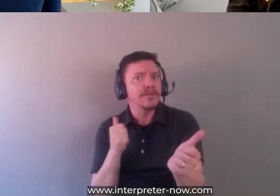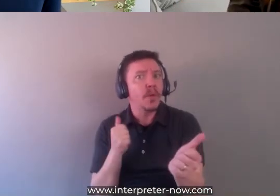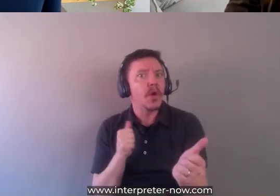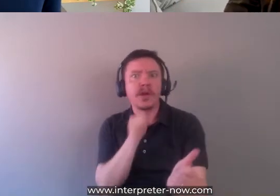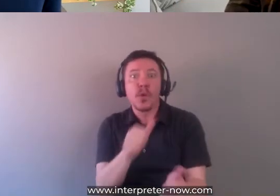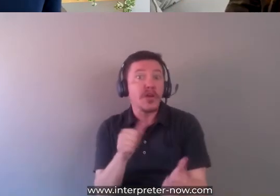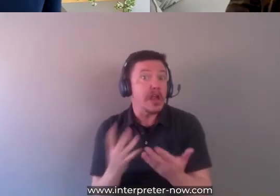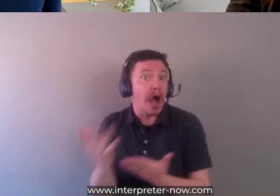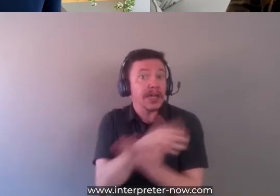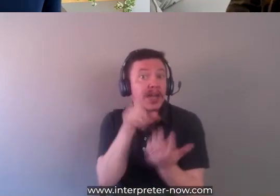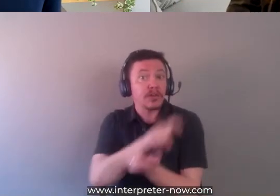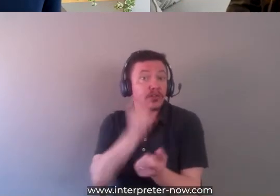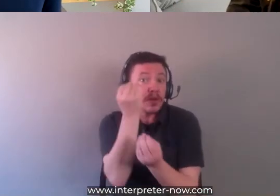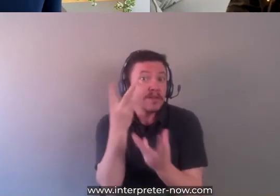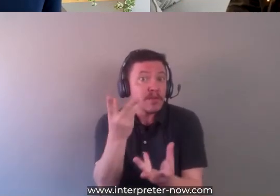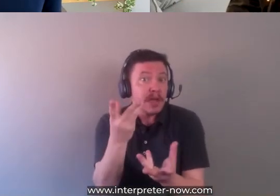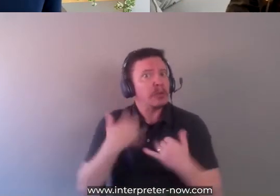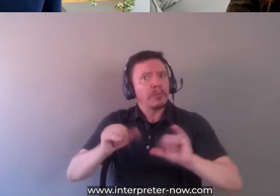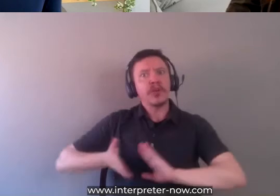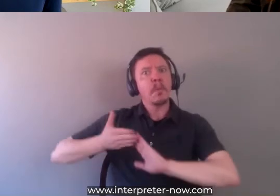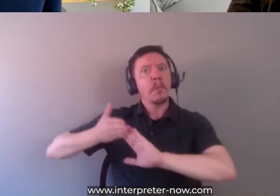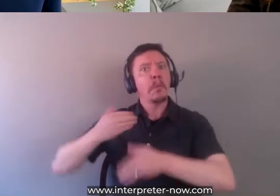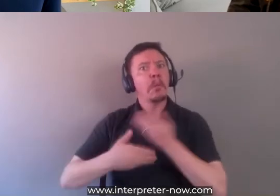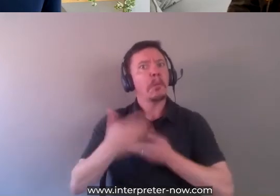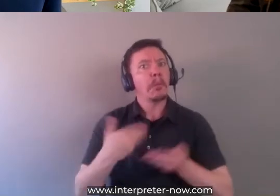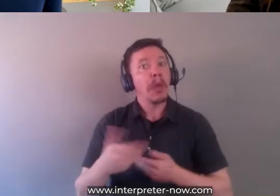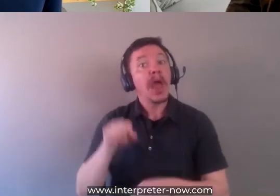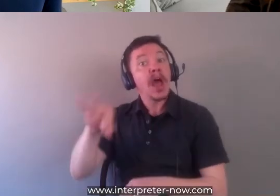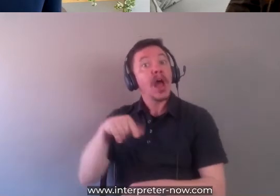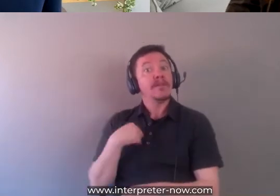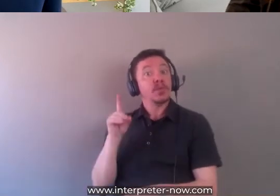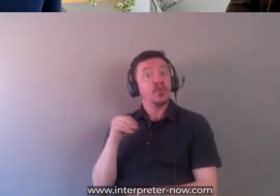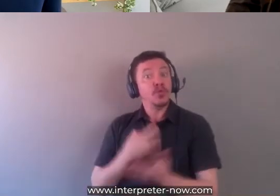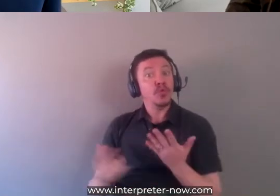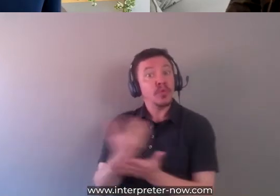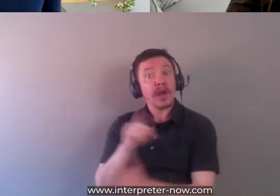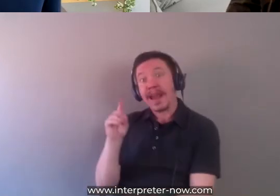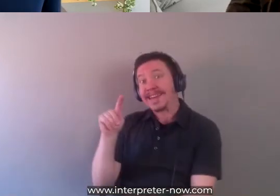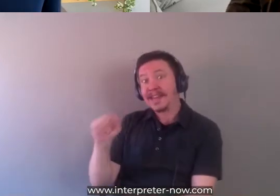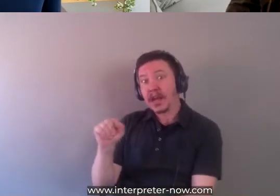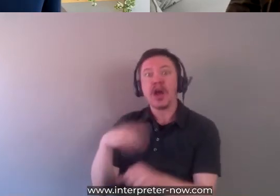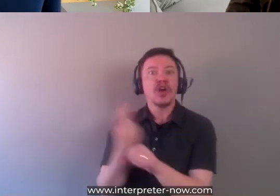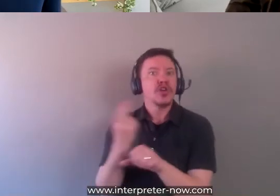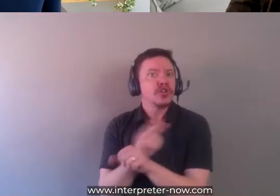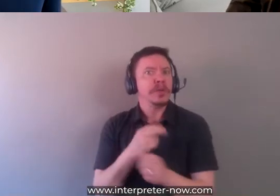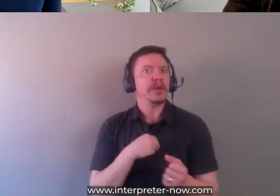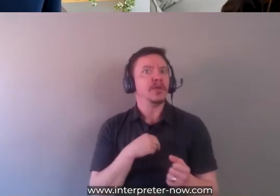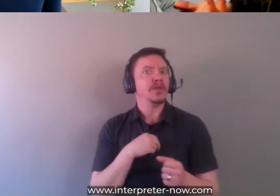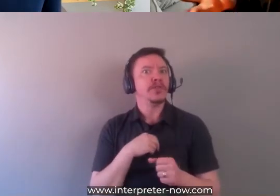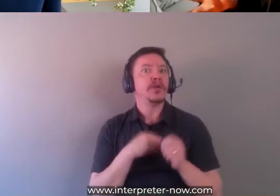certain information in order to carry out your work? If you do collect data that could be used to extrapolate information about a person's